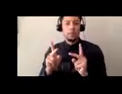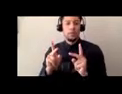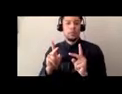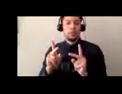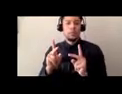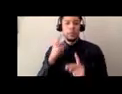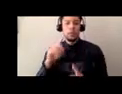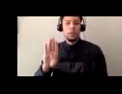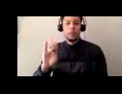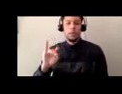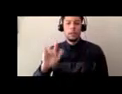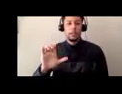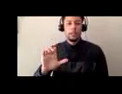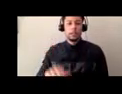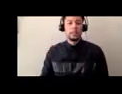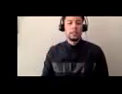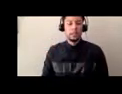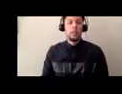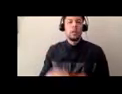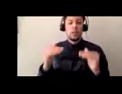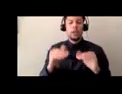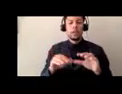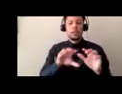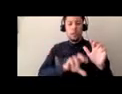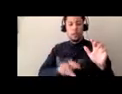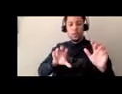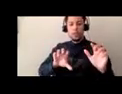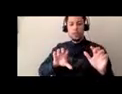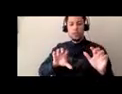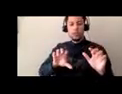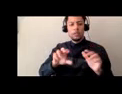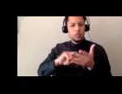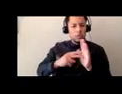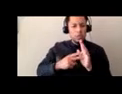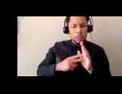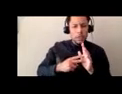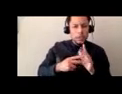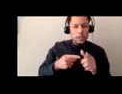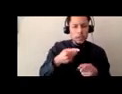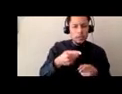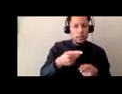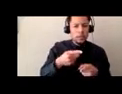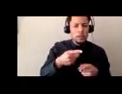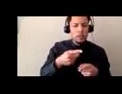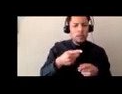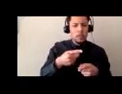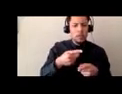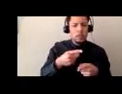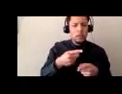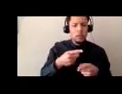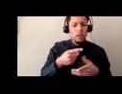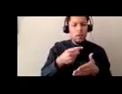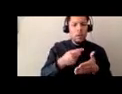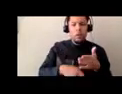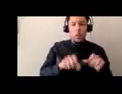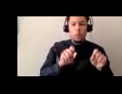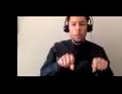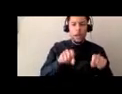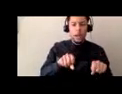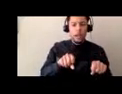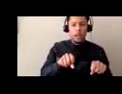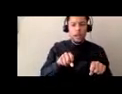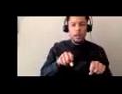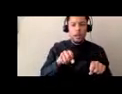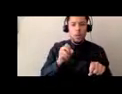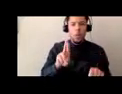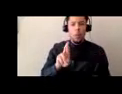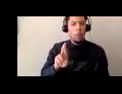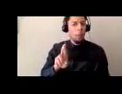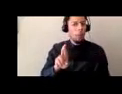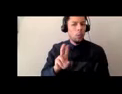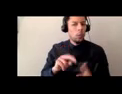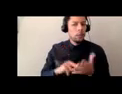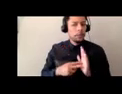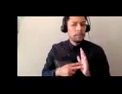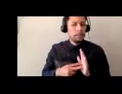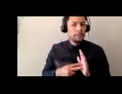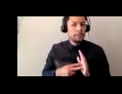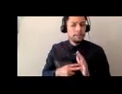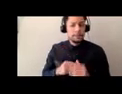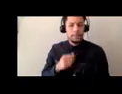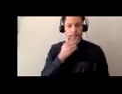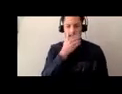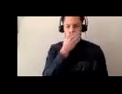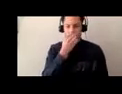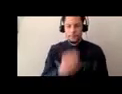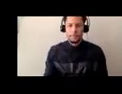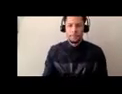Sharon Brisolara: Quality of life do you mean the affordability?